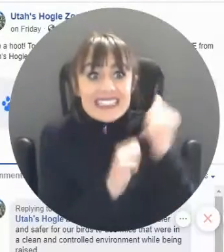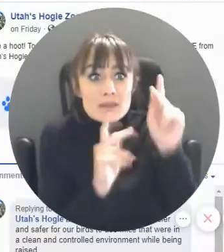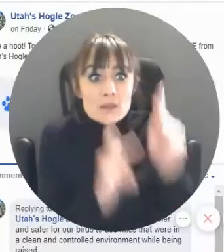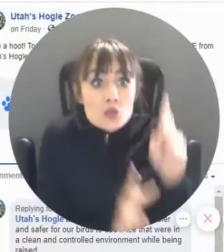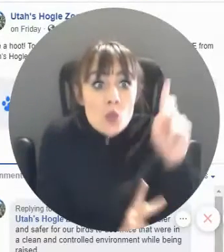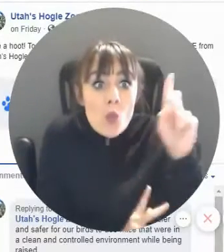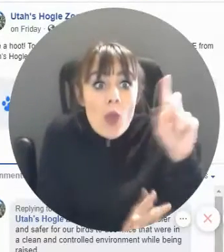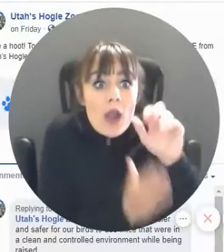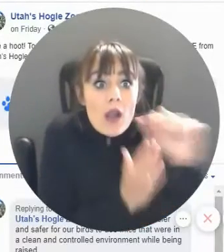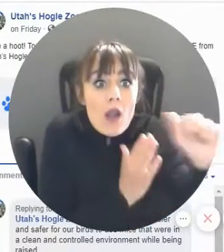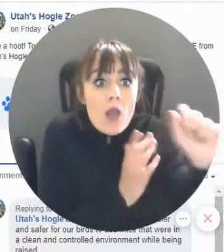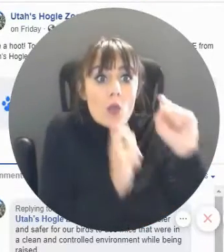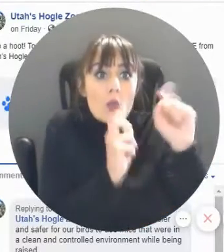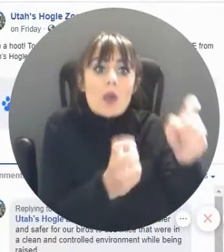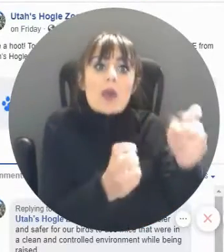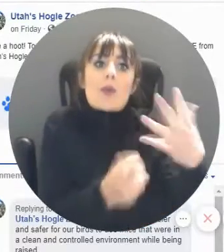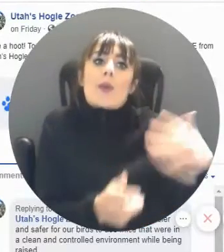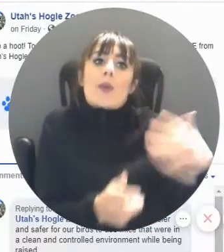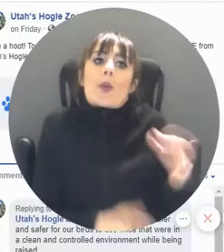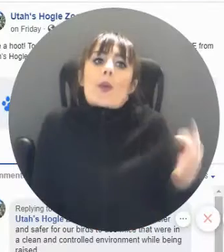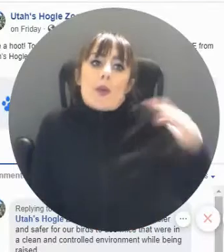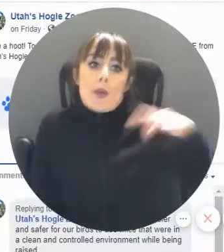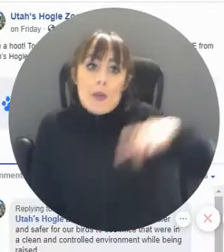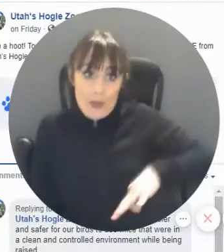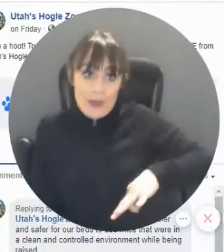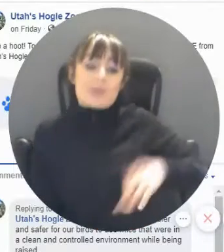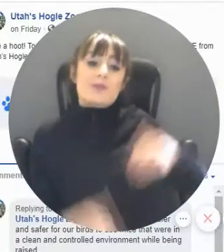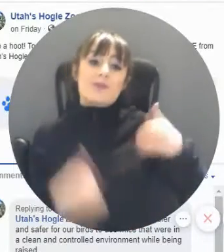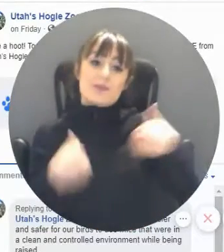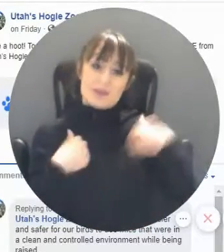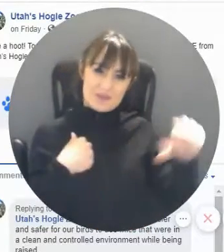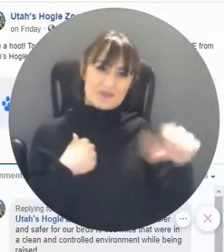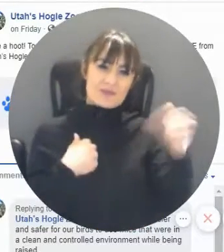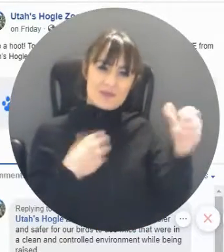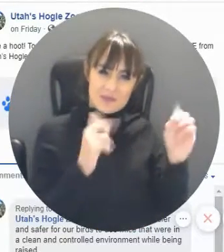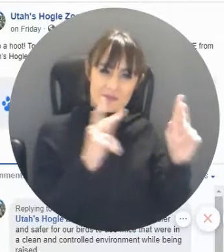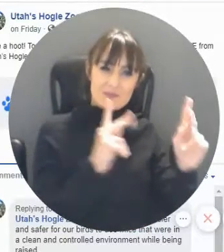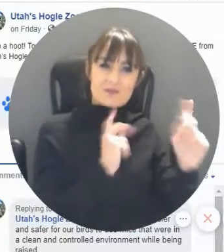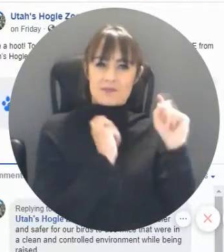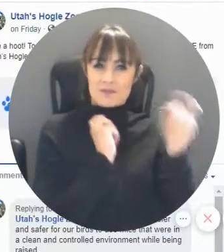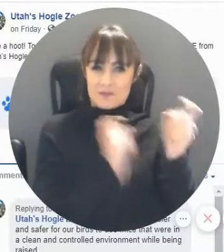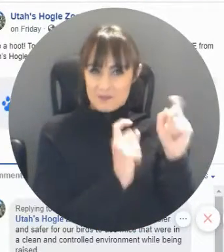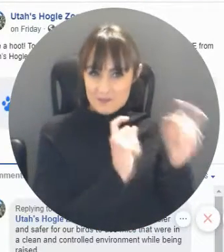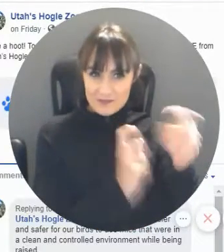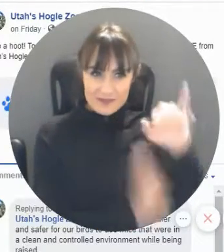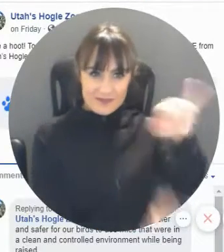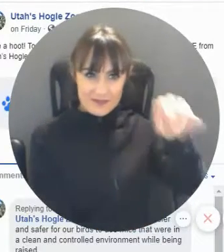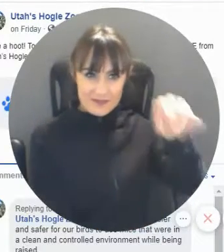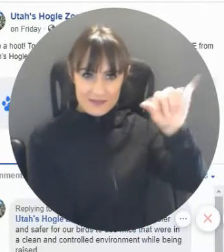including some new animal illustrations from our resident art directer, Jay Weston. Take a look at those!